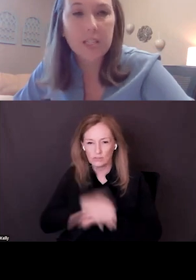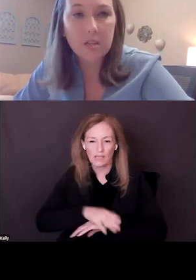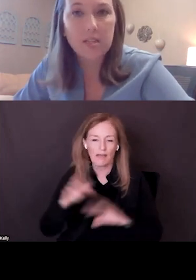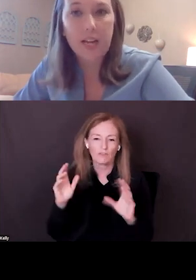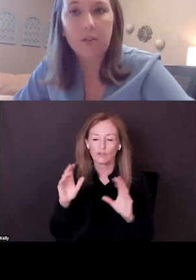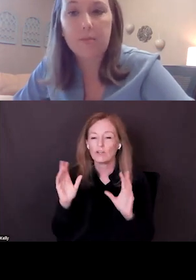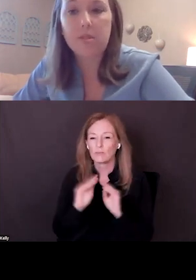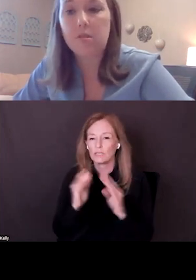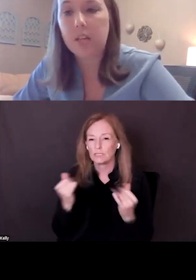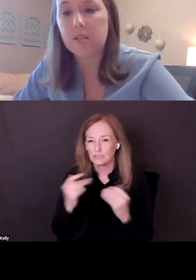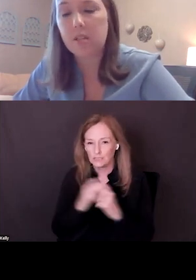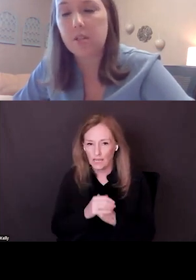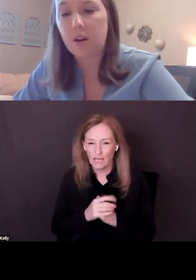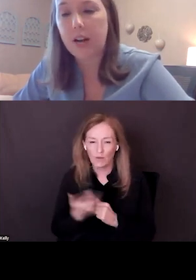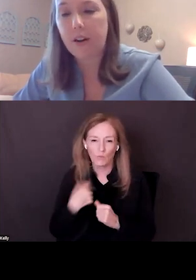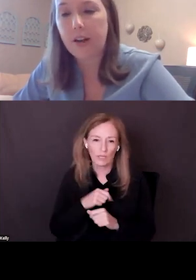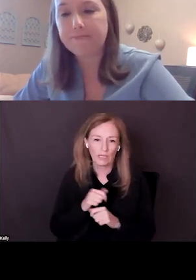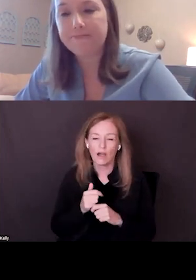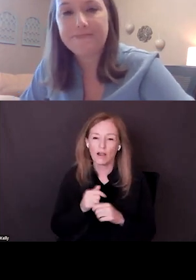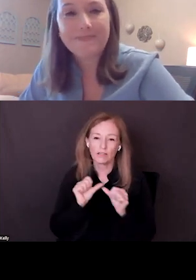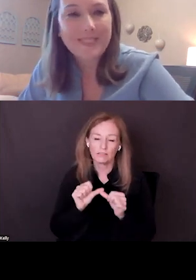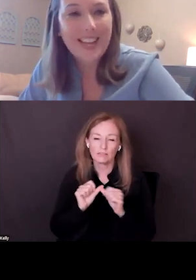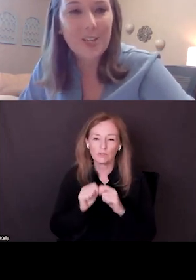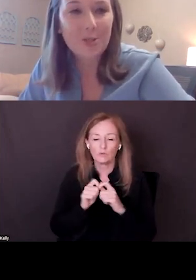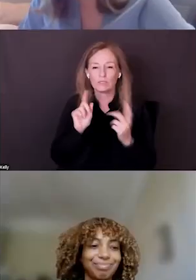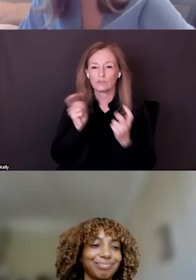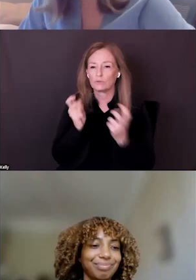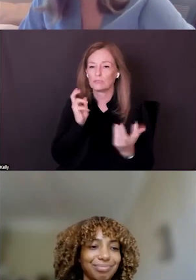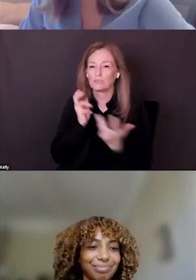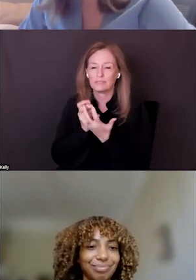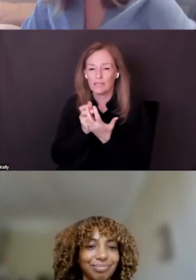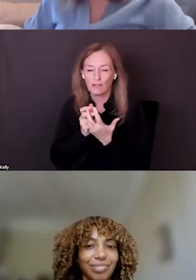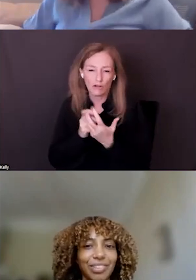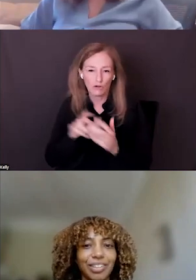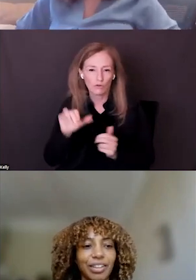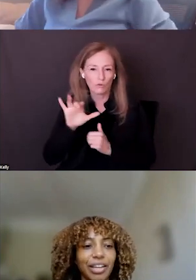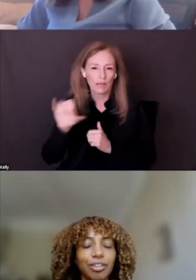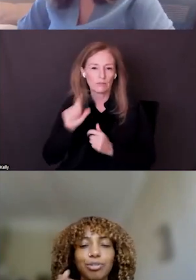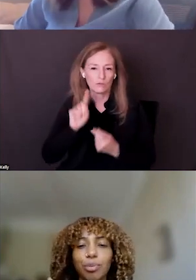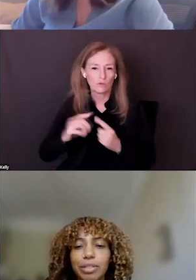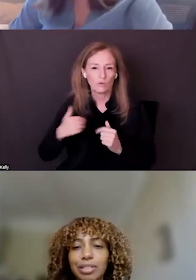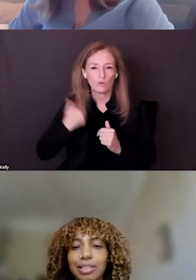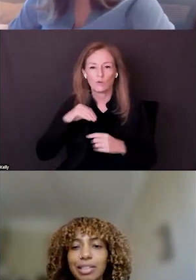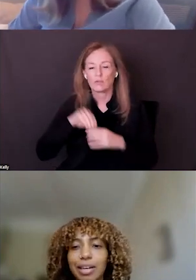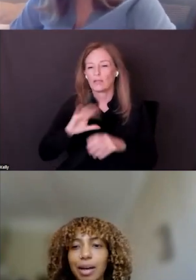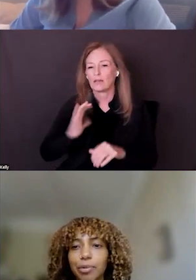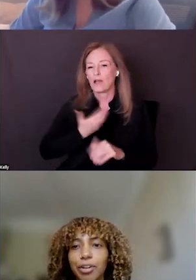CONTINUE TO TAILOR THEM TO THE KIDS IN OUR AREA. THANK YOU SO MUCH. >> THANK YOU SO MUCH. WE